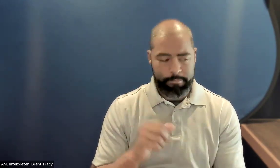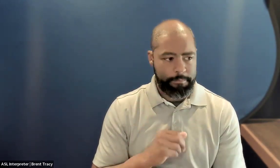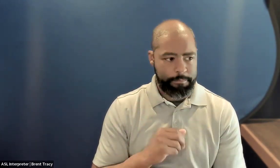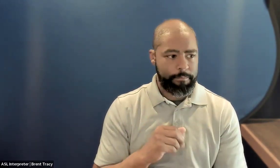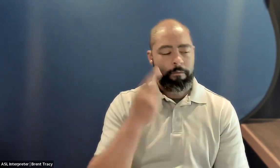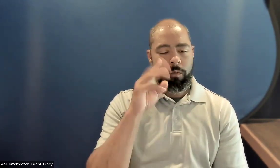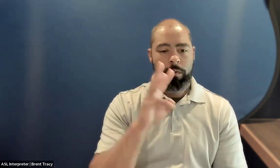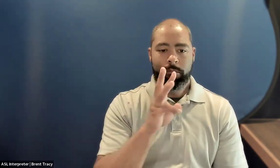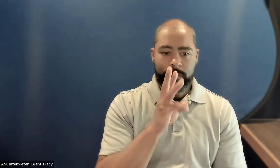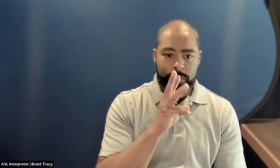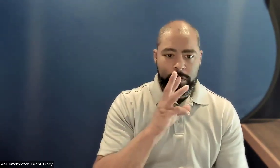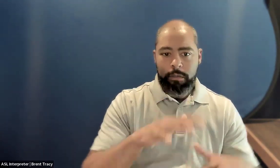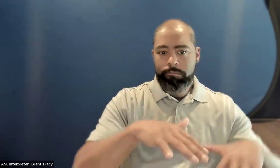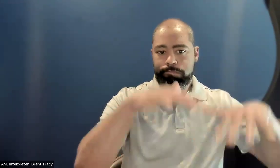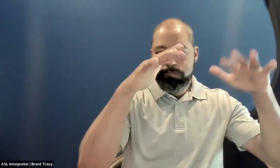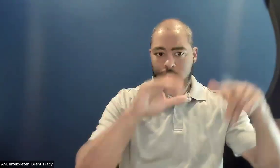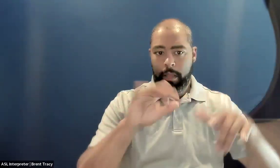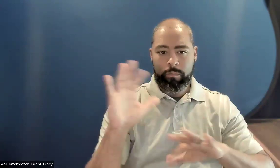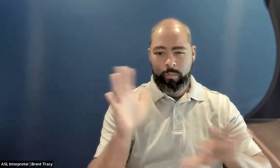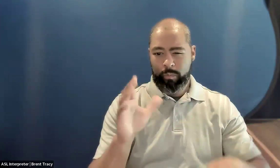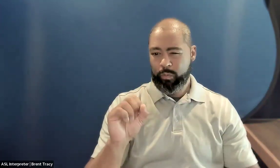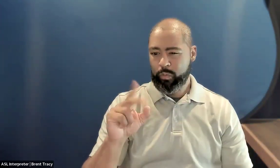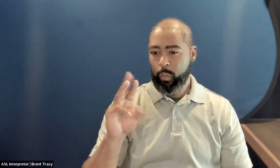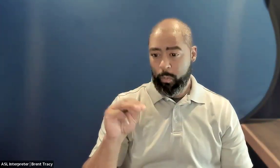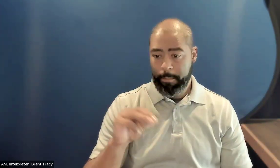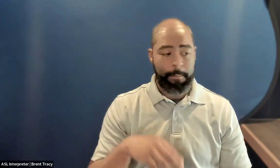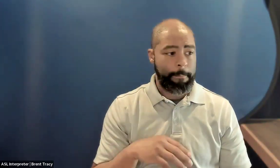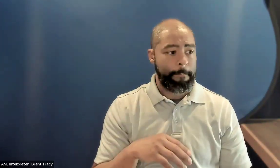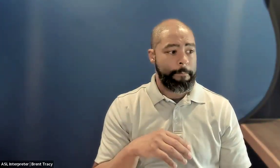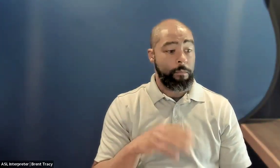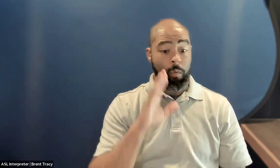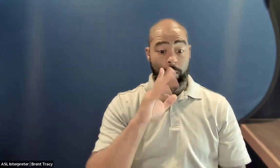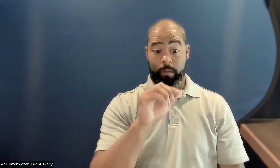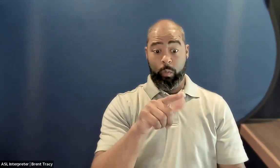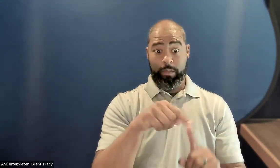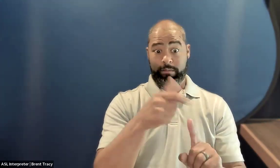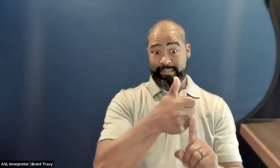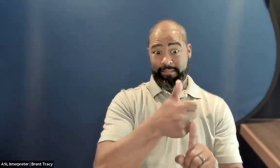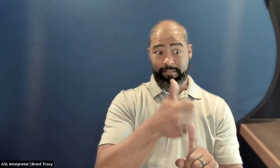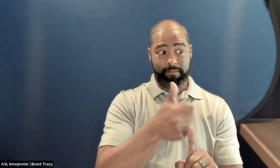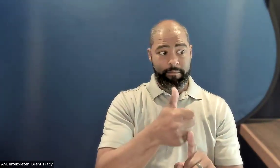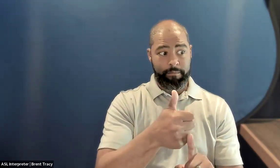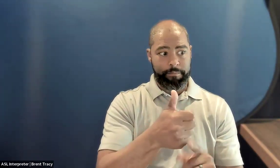surge, the tool will provide a target planning horizon for each asset based on its useful life.